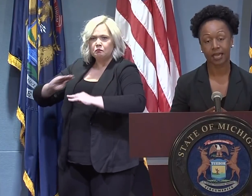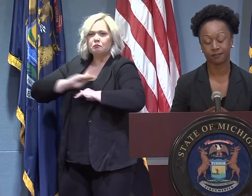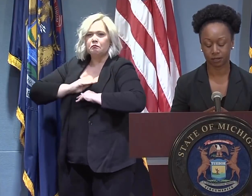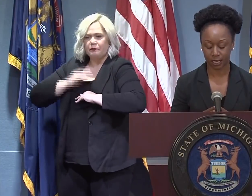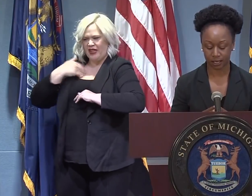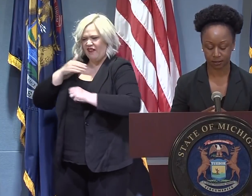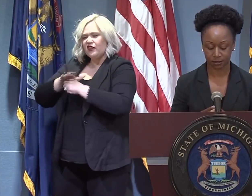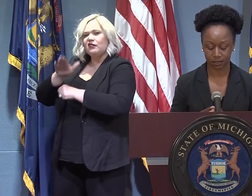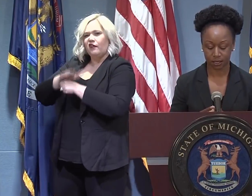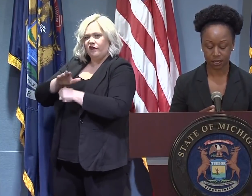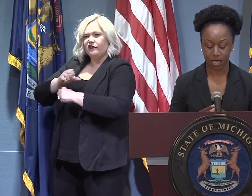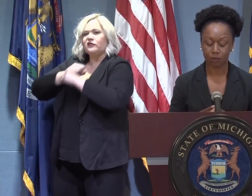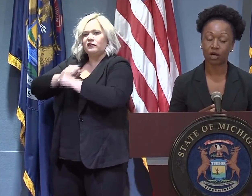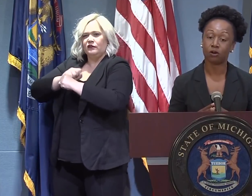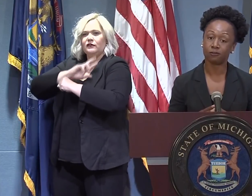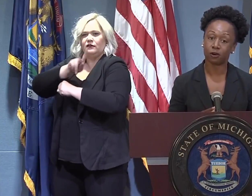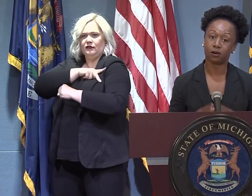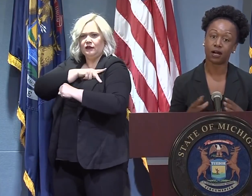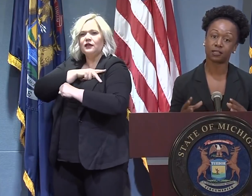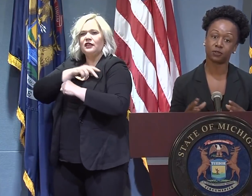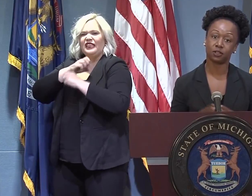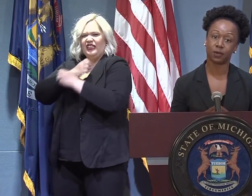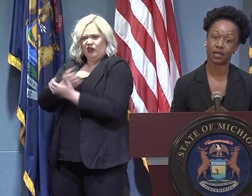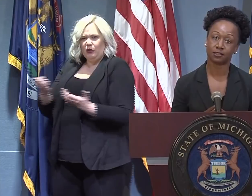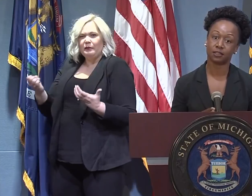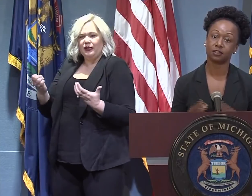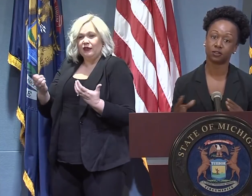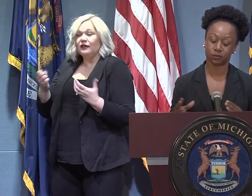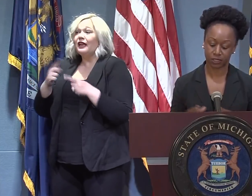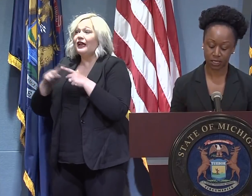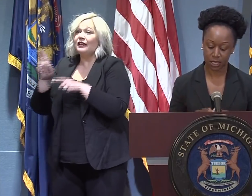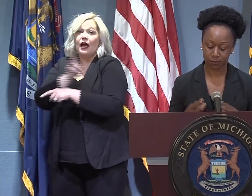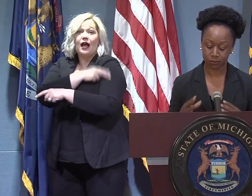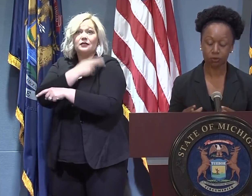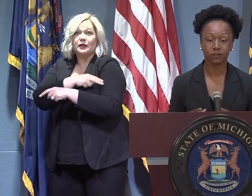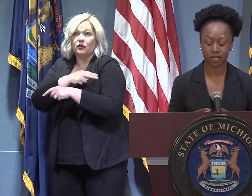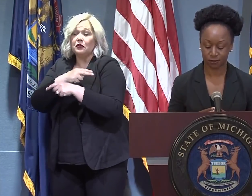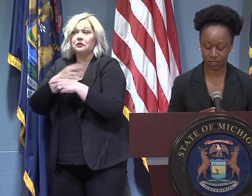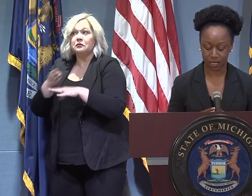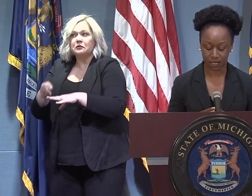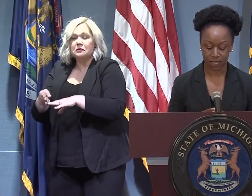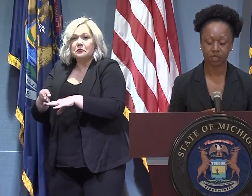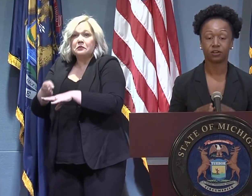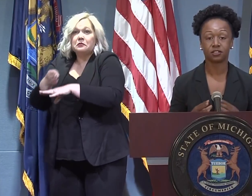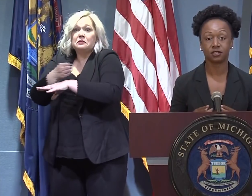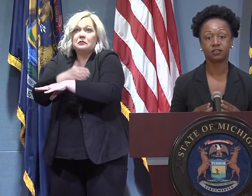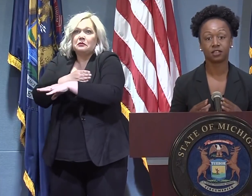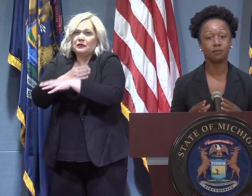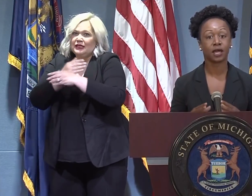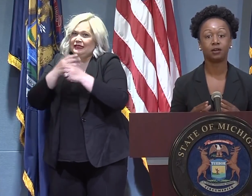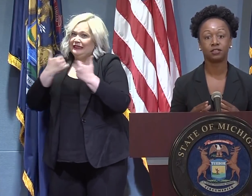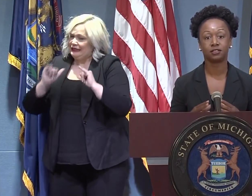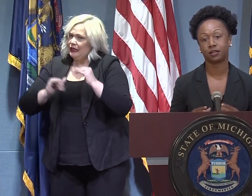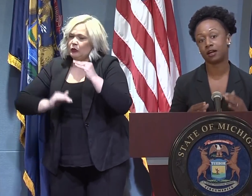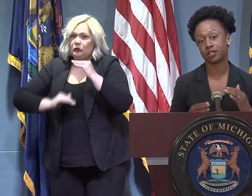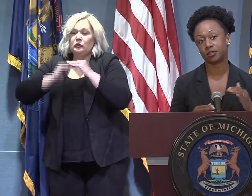OUR HOSPITALS ARE IN A MUCH BETTER PLACE WHERE THE AMOUNT OF PPE THEY HAVE ON HAND. WHILE OVER ALL HOSPITAL CAPACITY